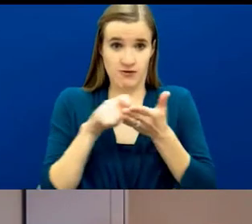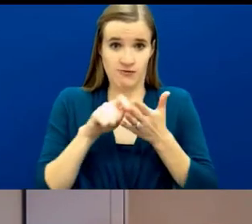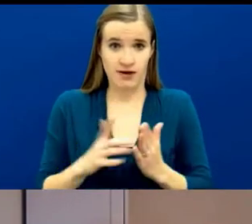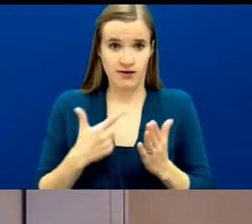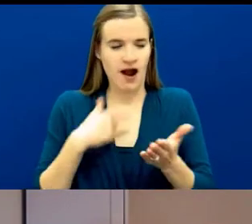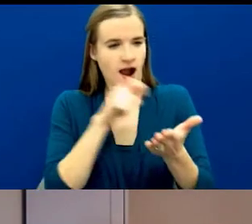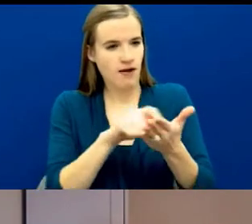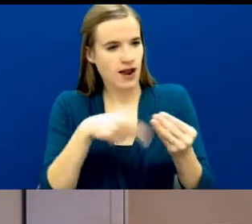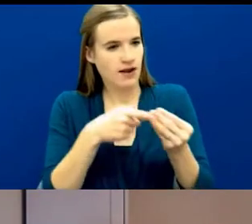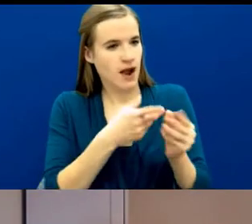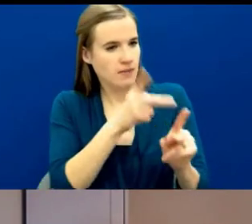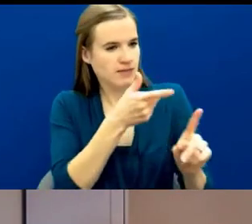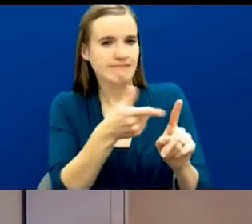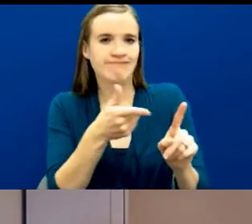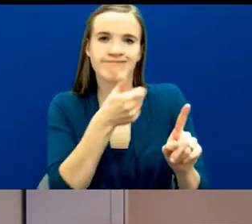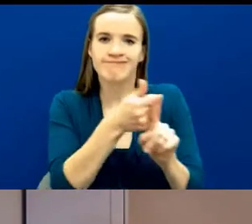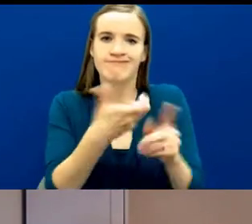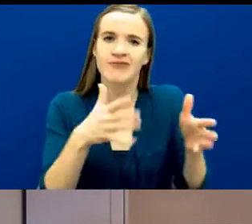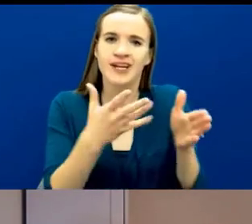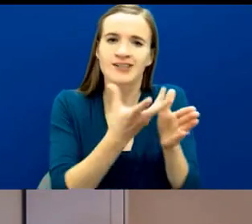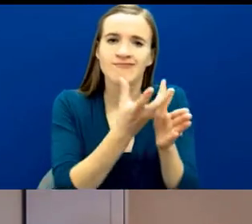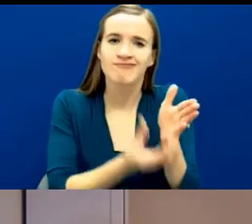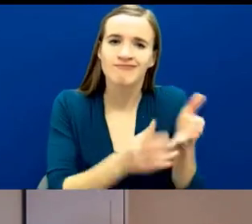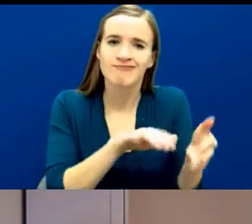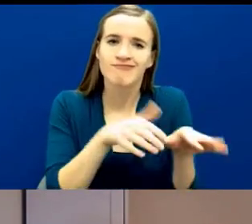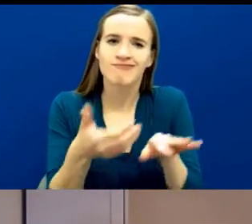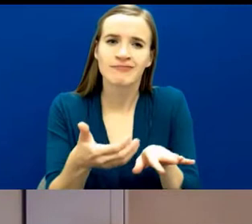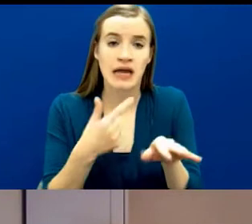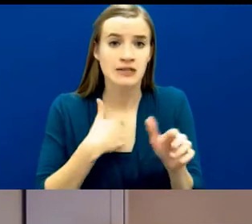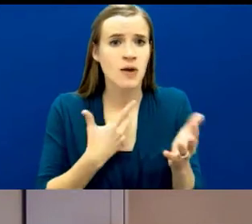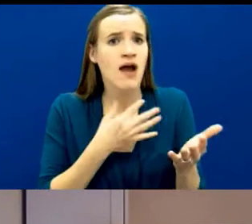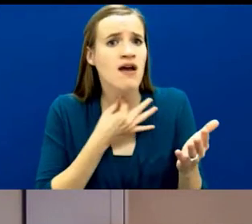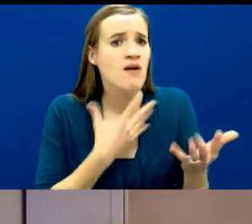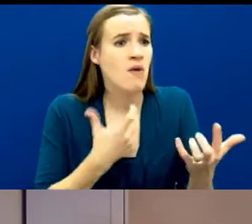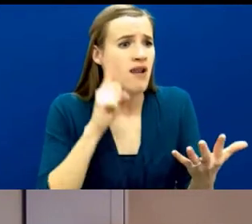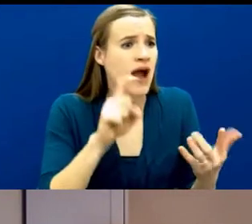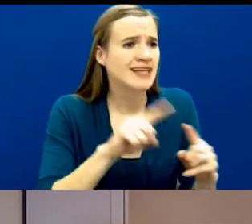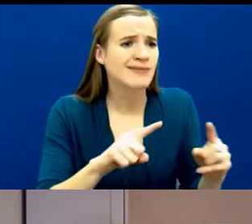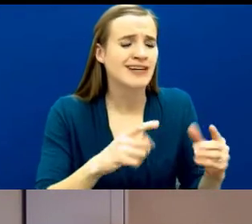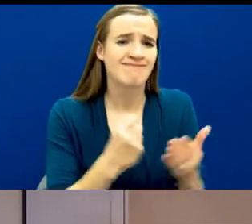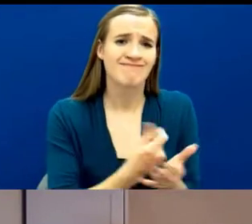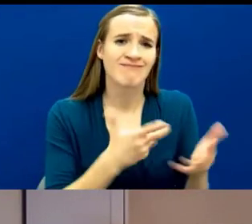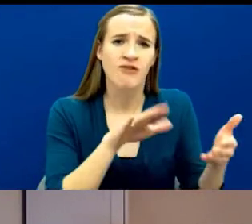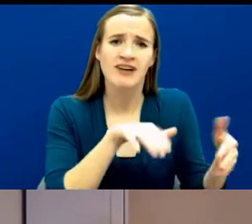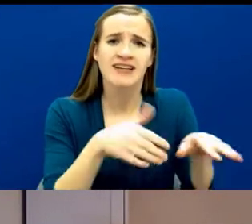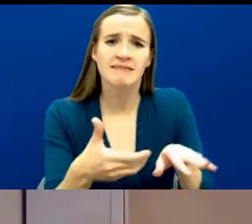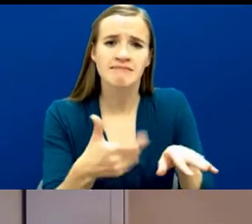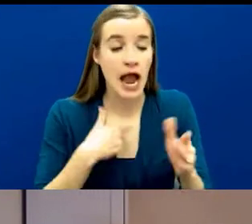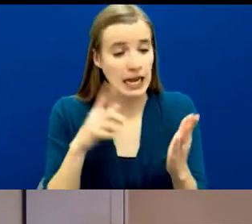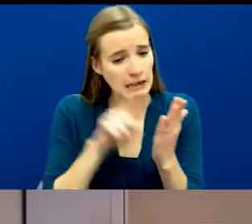of questions, and there's no way to get answers for them. You know, there are certain things that you can find from the historical record. But it was such a